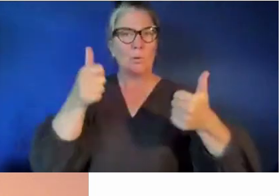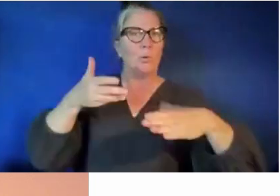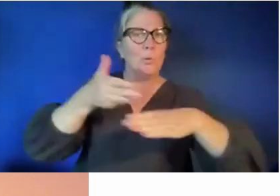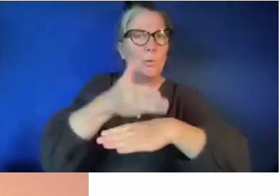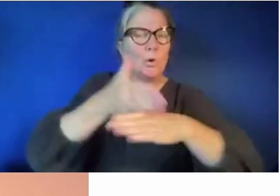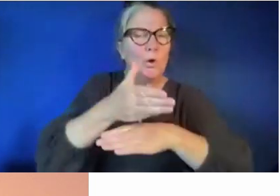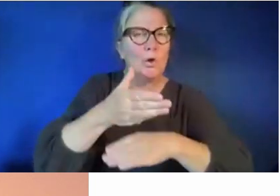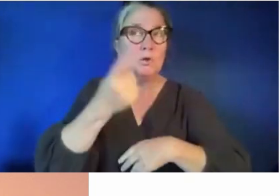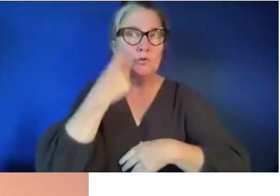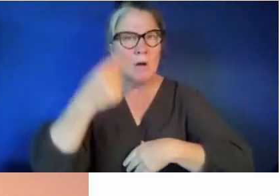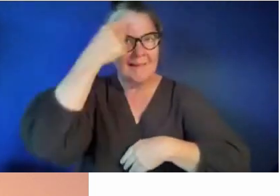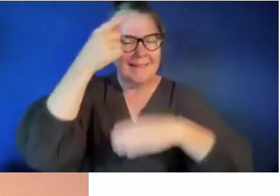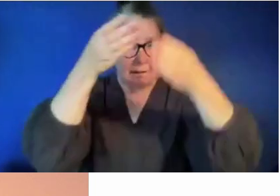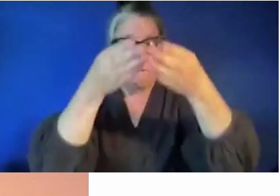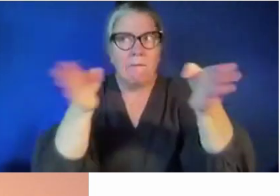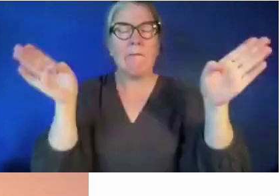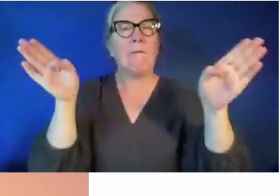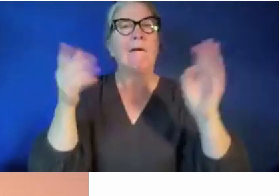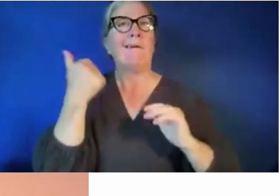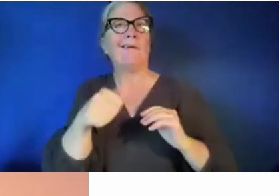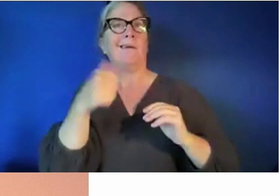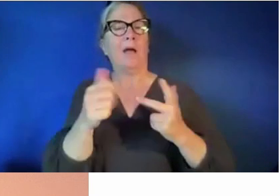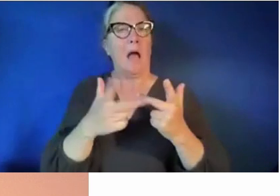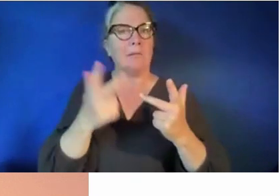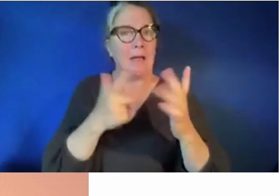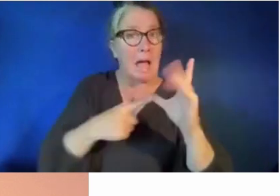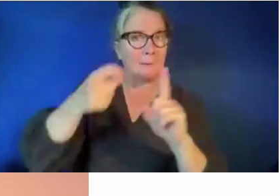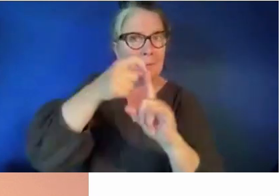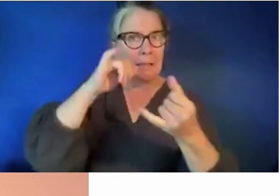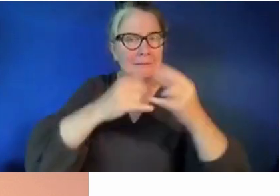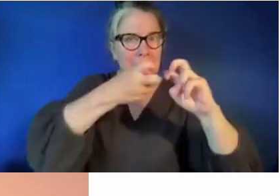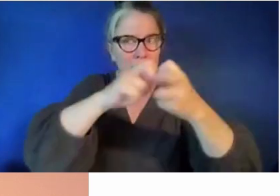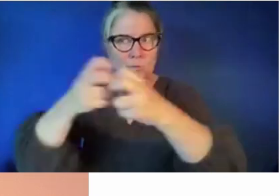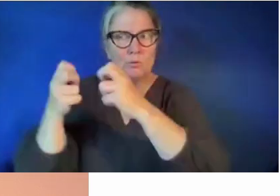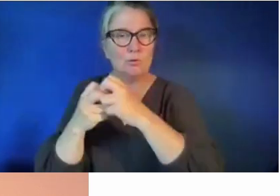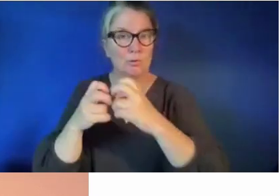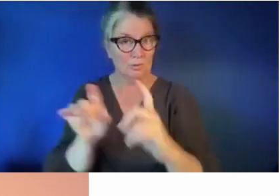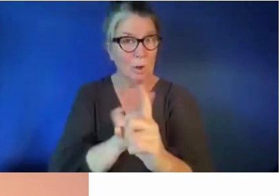in the kinds of ways that we're talking about today. Obviously, you've dialed in today, so you've self-selected in that regard,